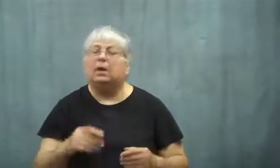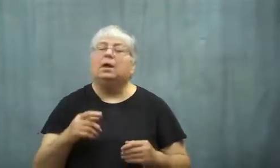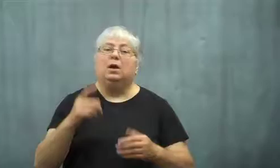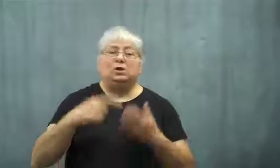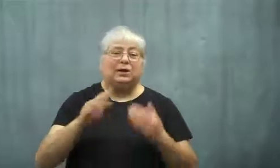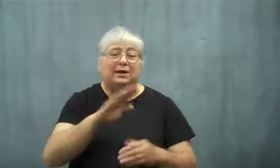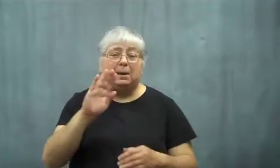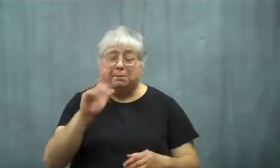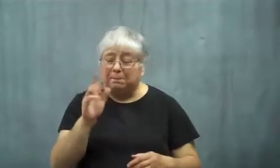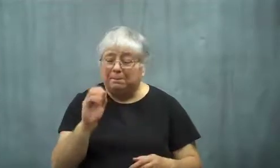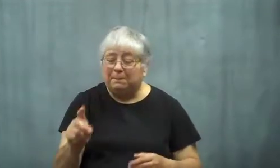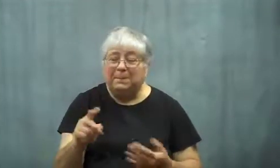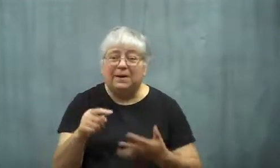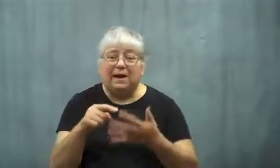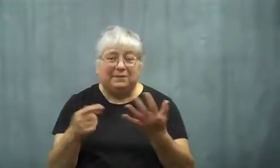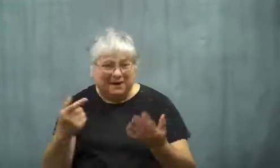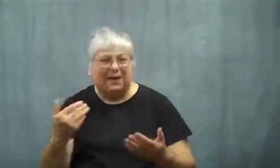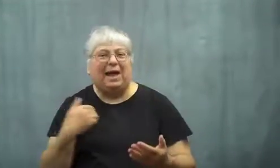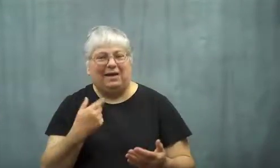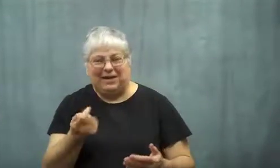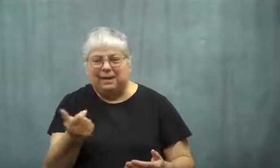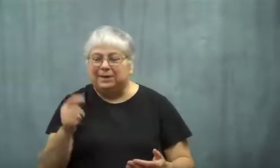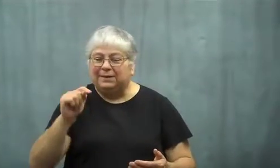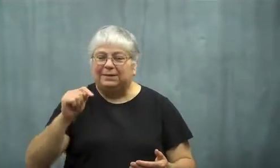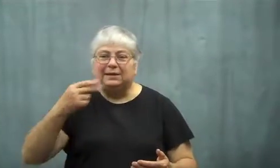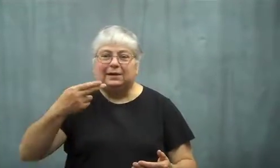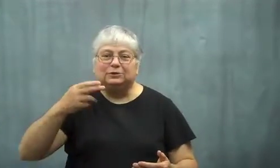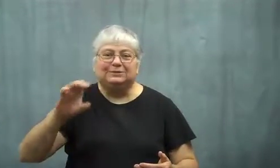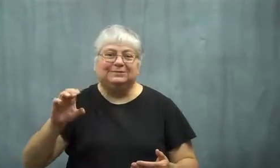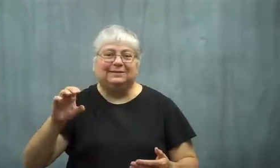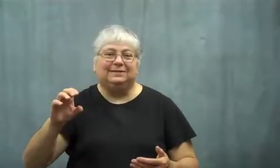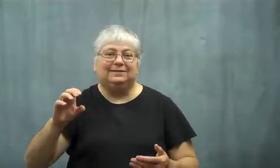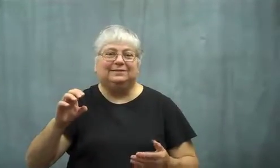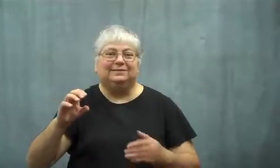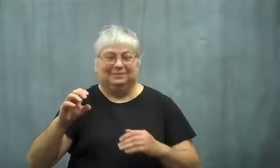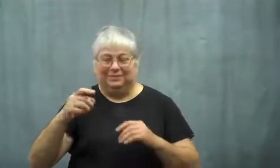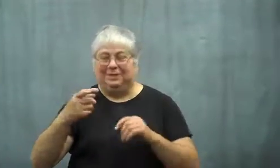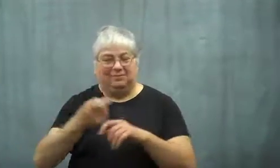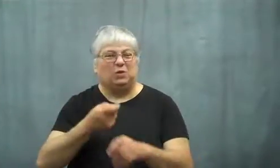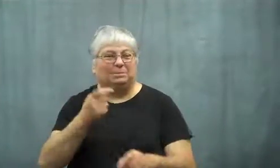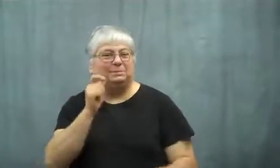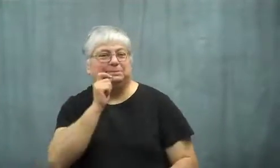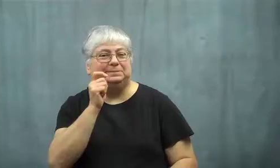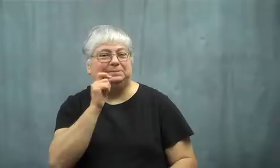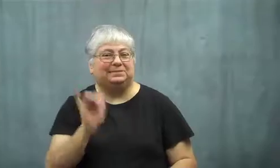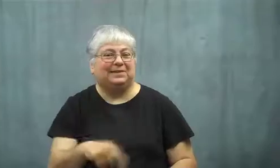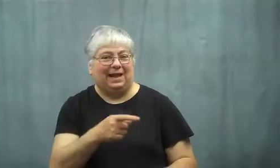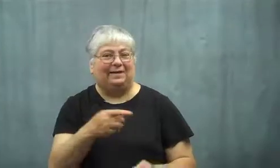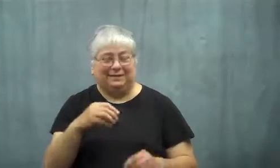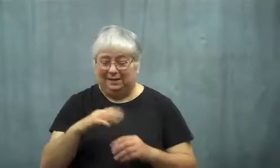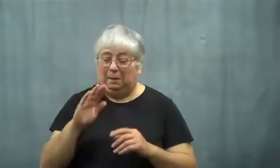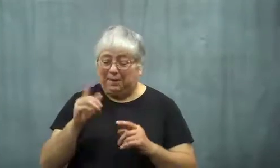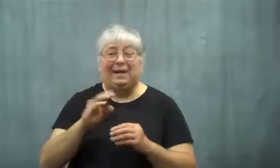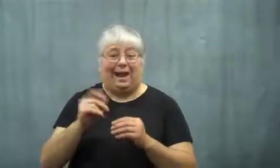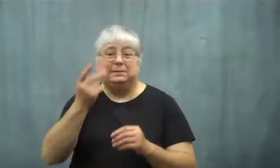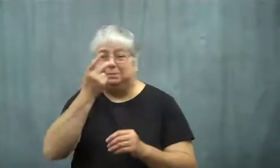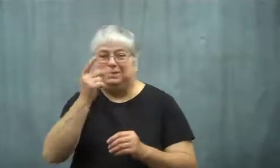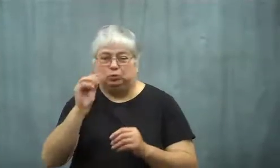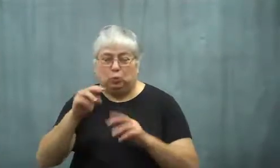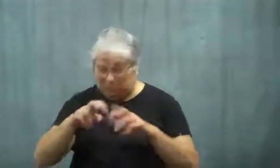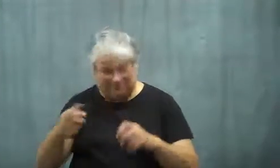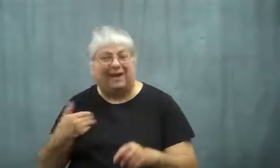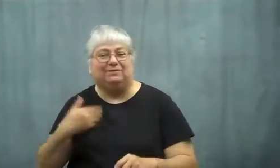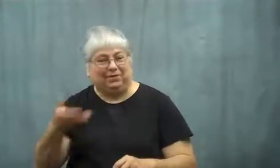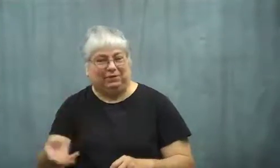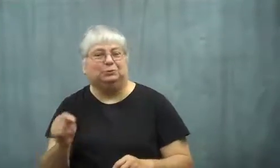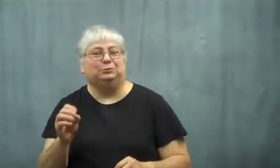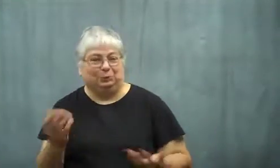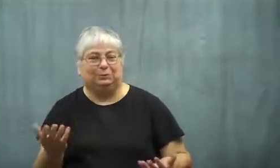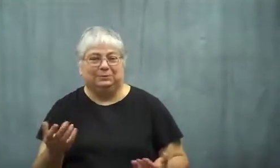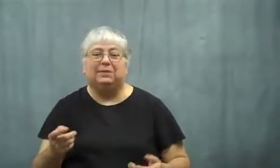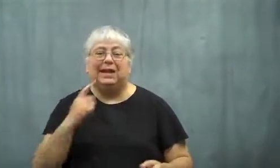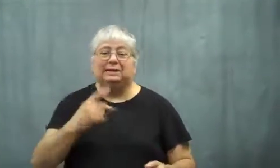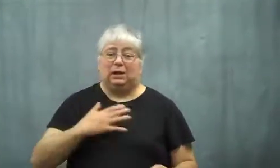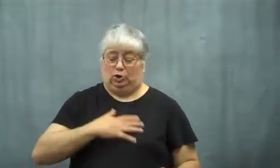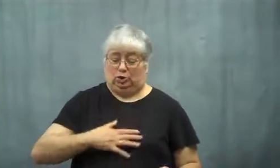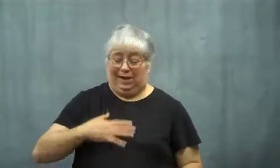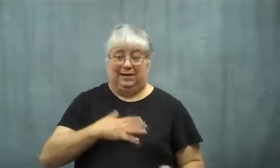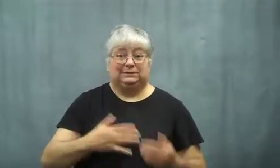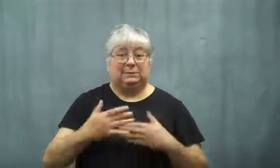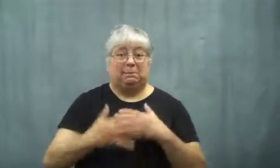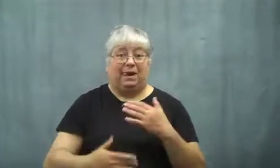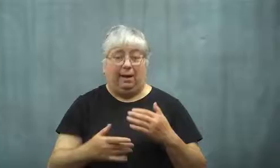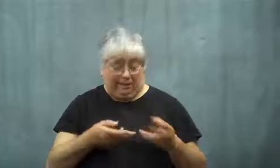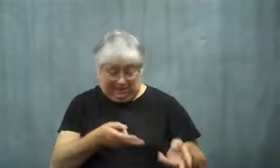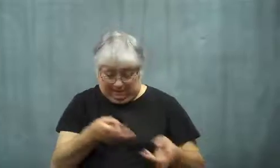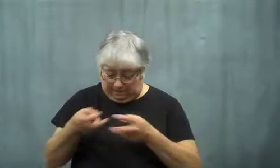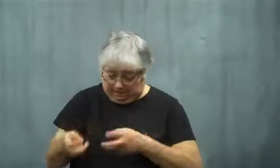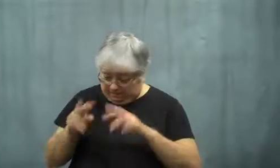His blood and urine had traces of THC from marijuana.